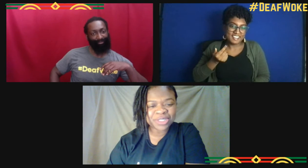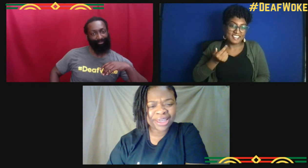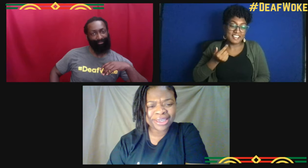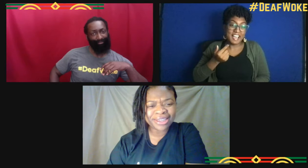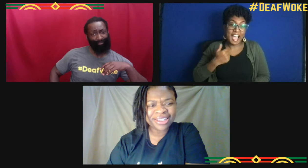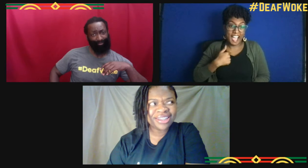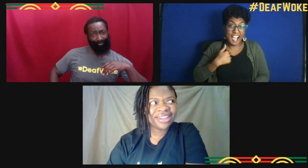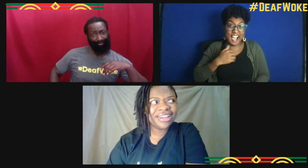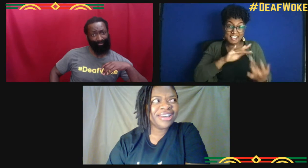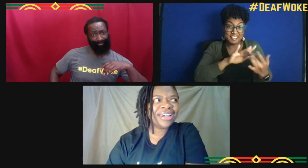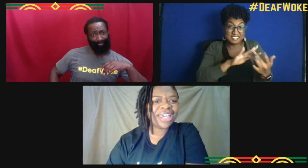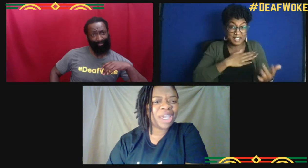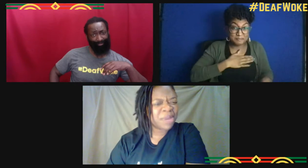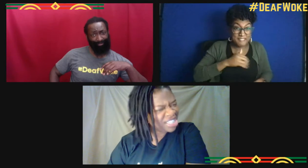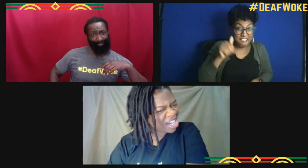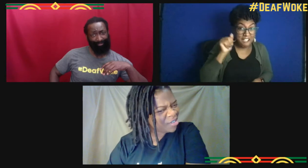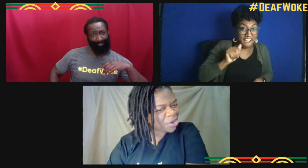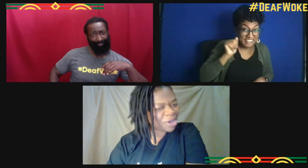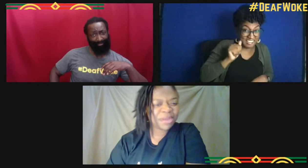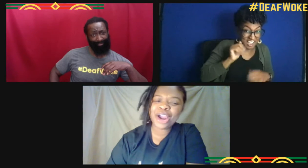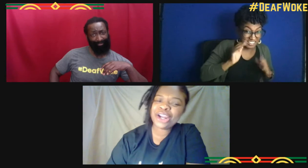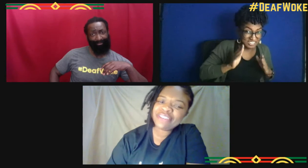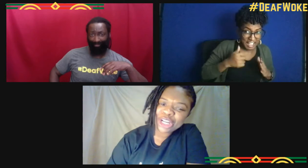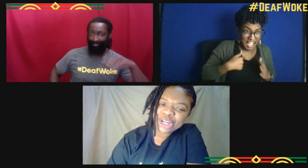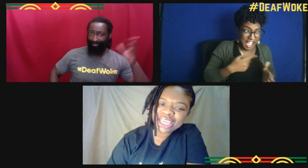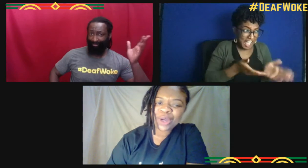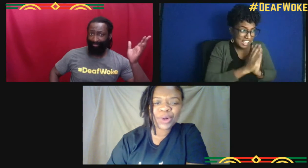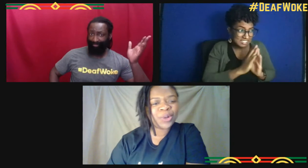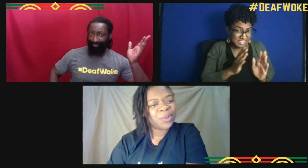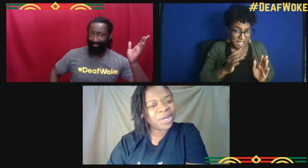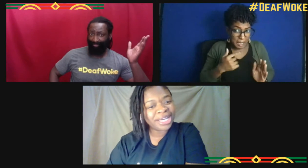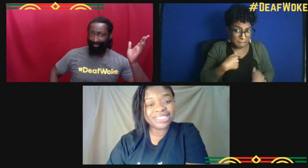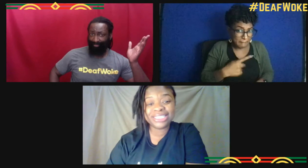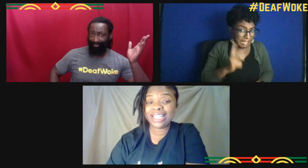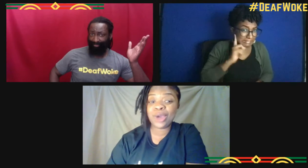and I was like, am I deaf or am I hard of hearing, or what?